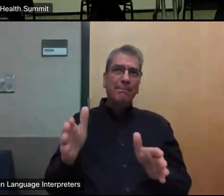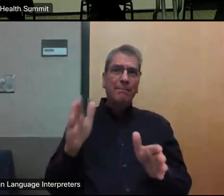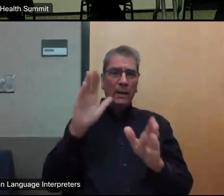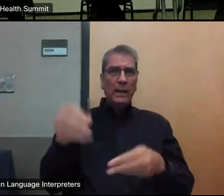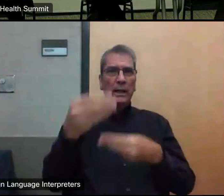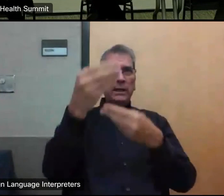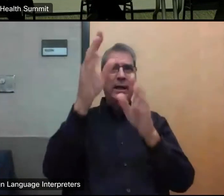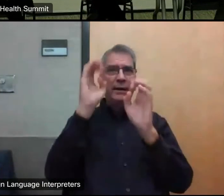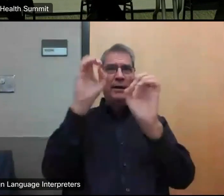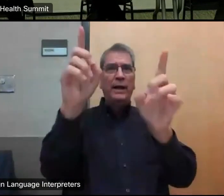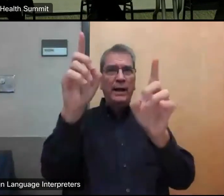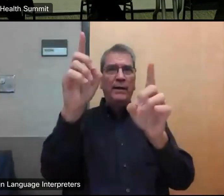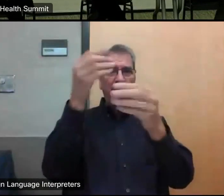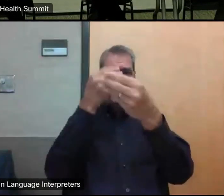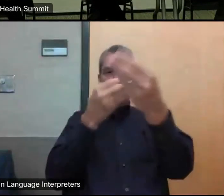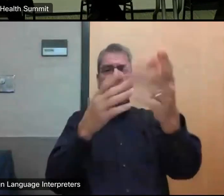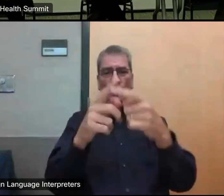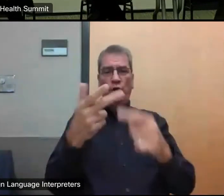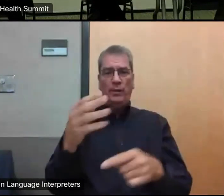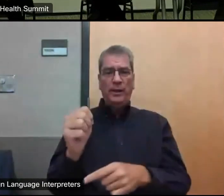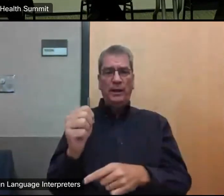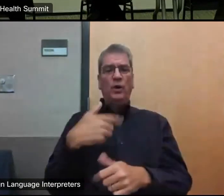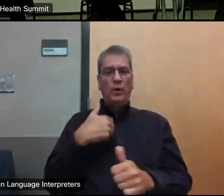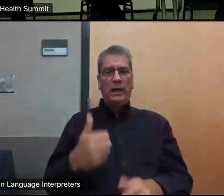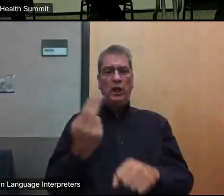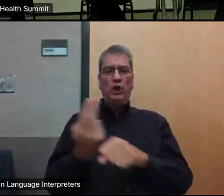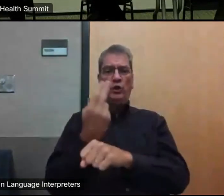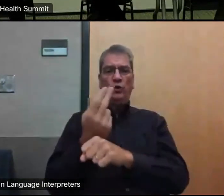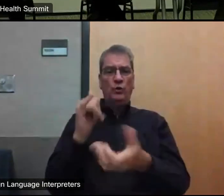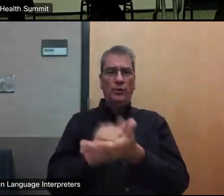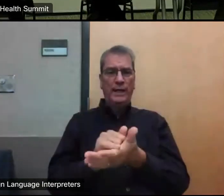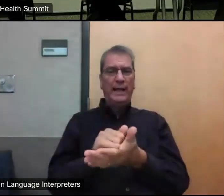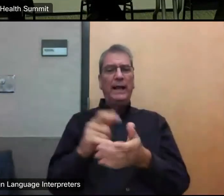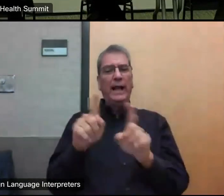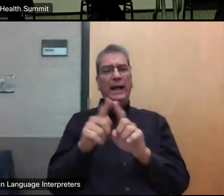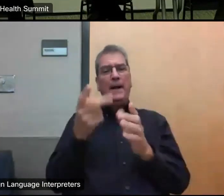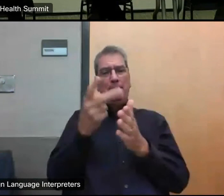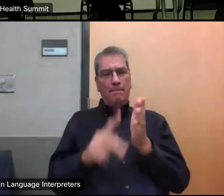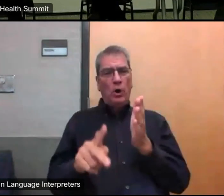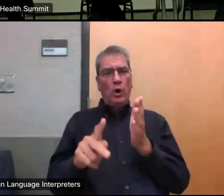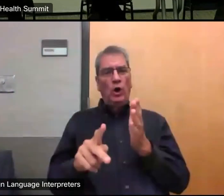And so I think there's ways that we can use that, um, a part of being a part of government